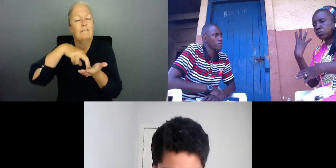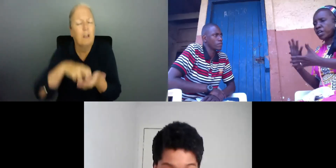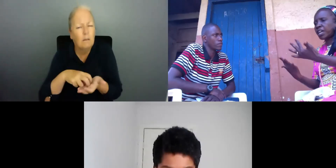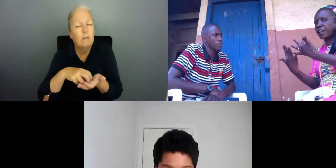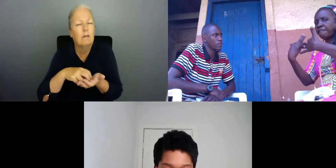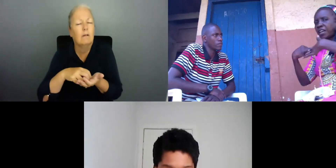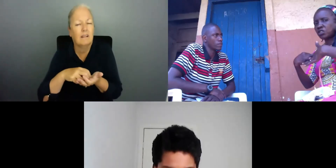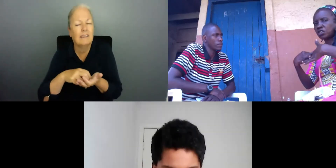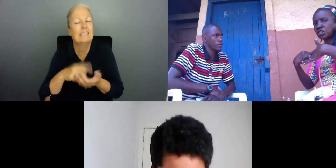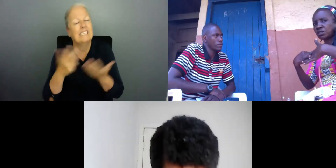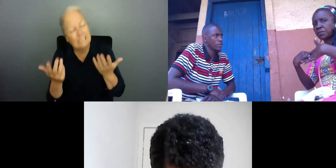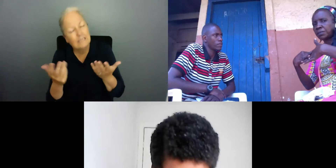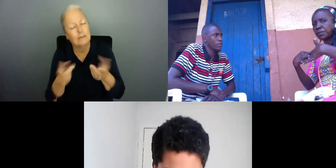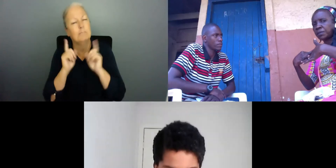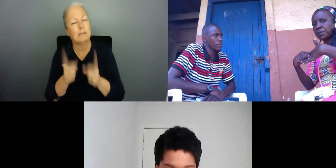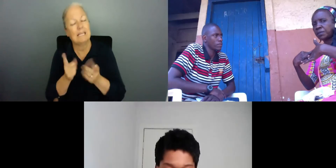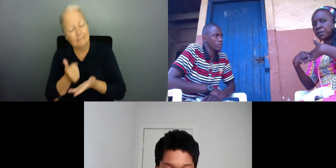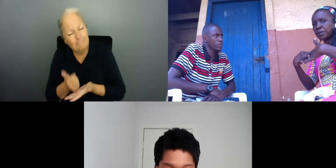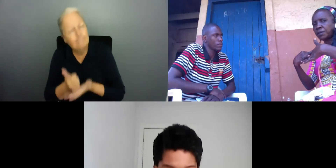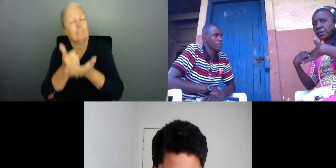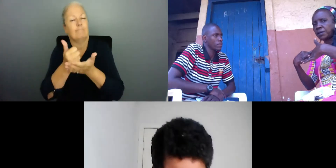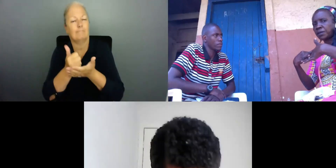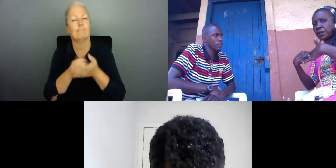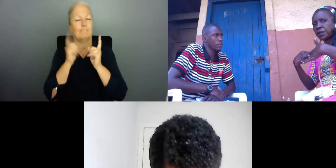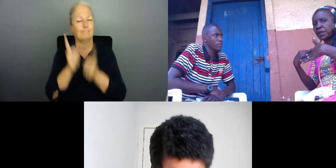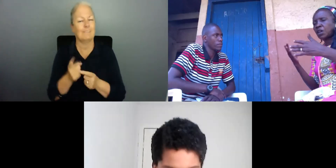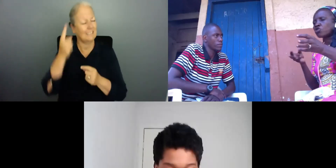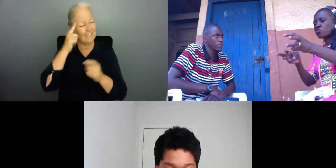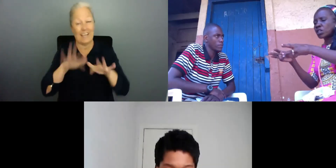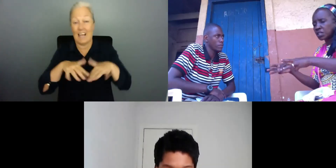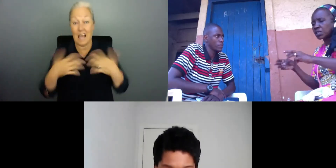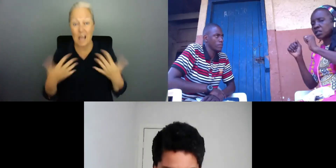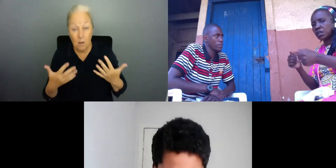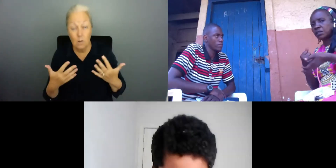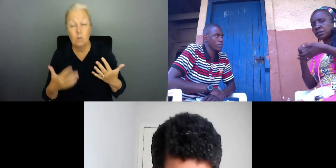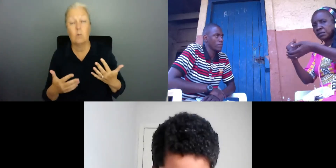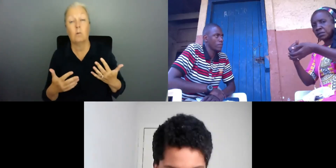we need to create intervention strategies that will be able to protect all those people a long